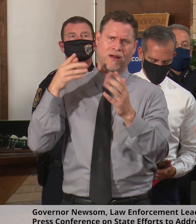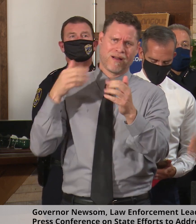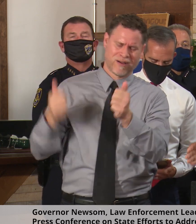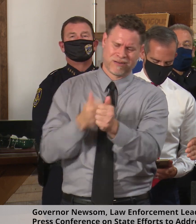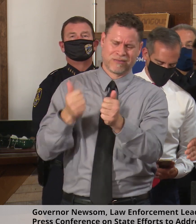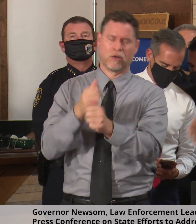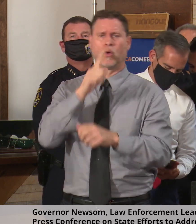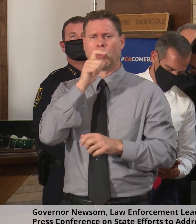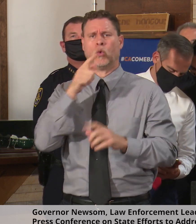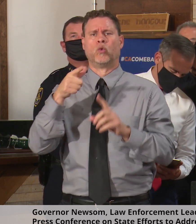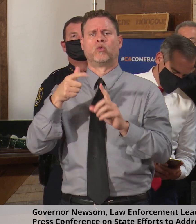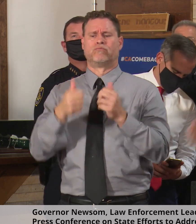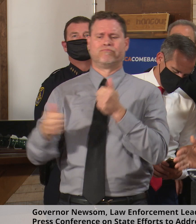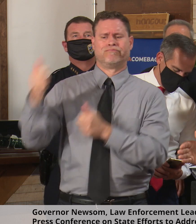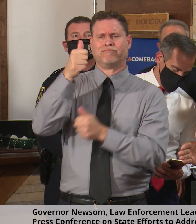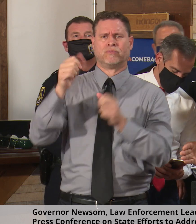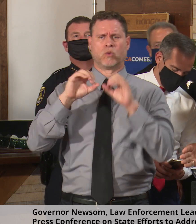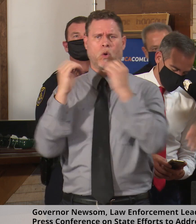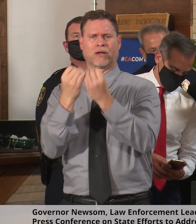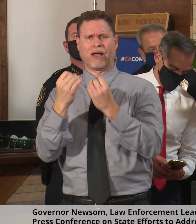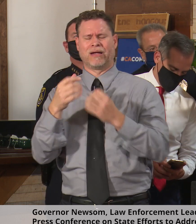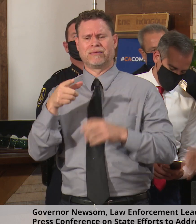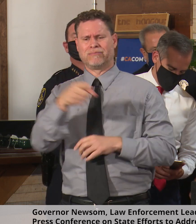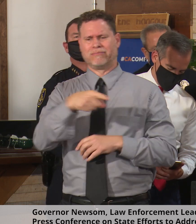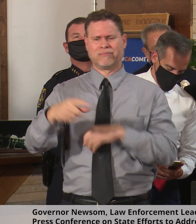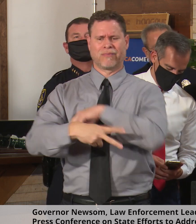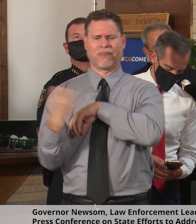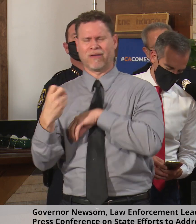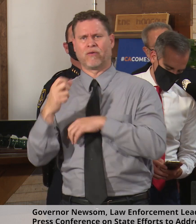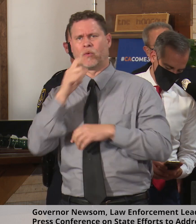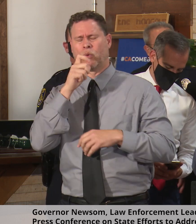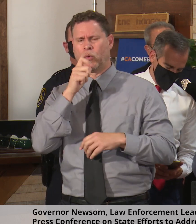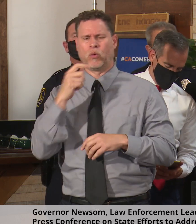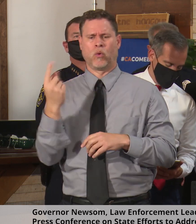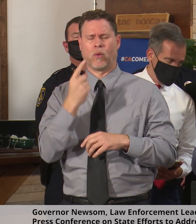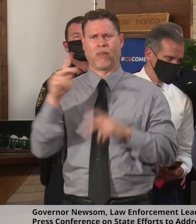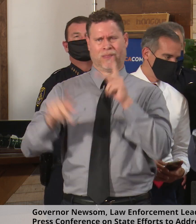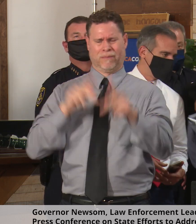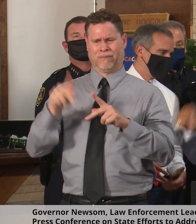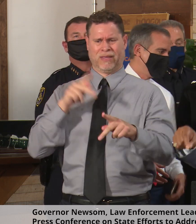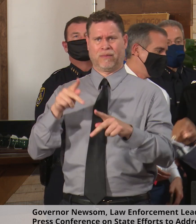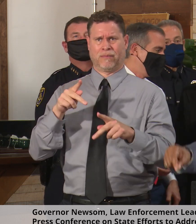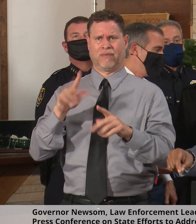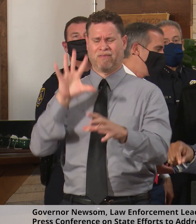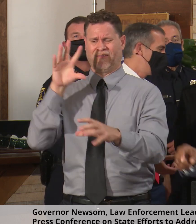theft fellows who were victimizing not only the people that they got involved in this